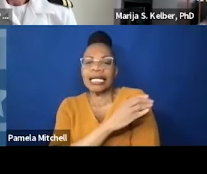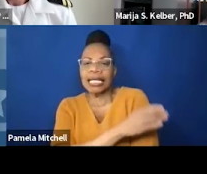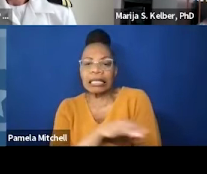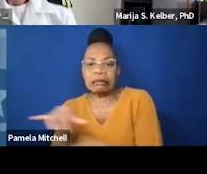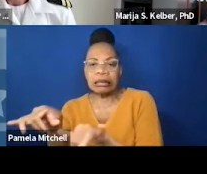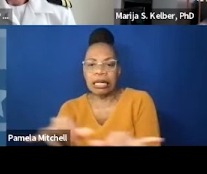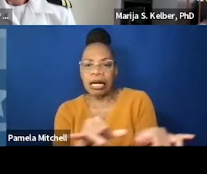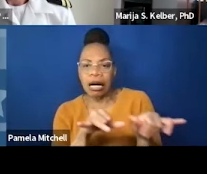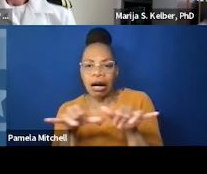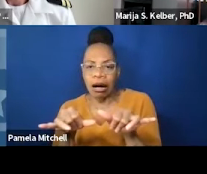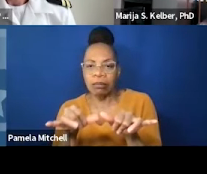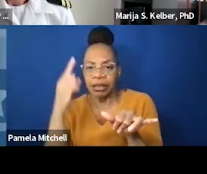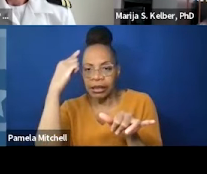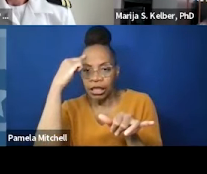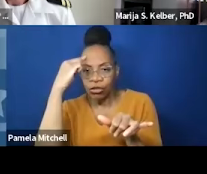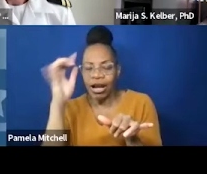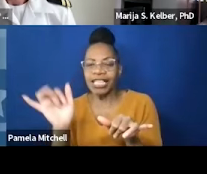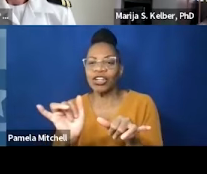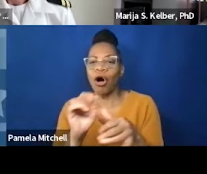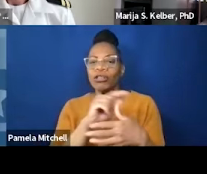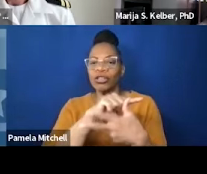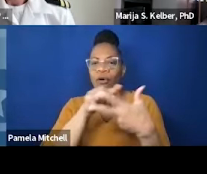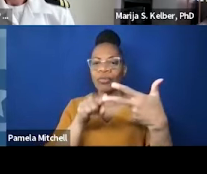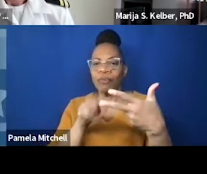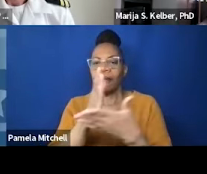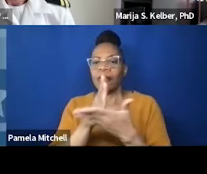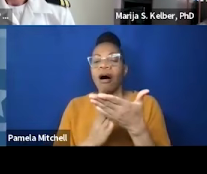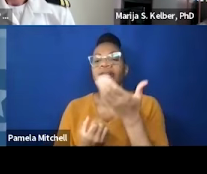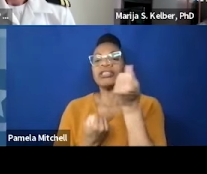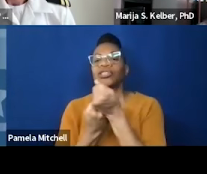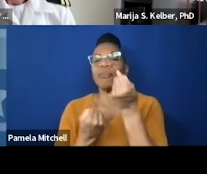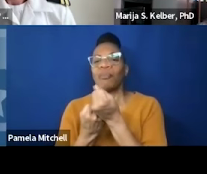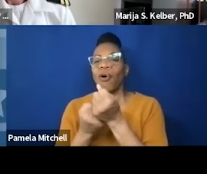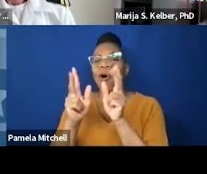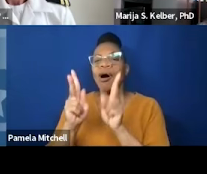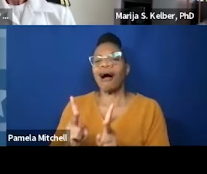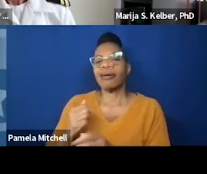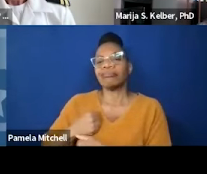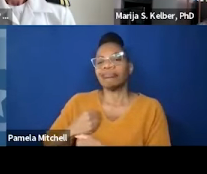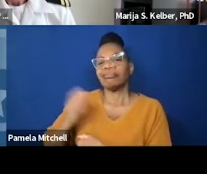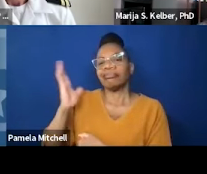And then briefly touch on the three different aspects of supporting veterans in the judicial system. Things like veterans courts,